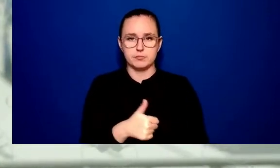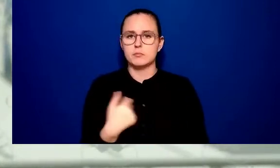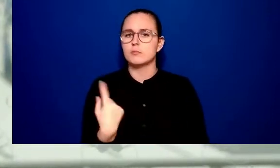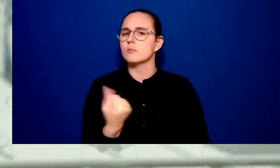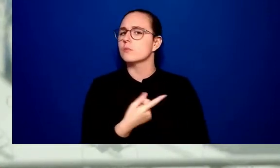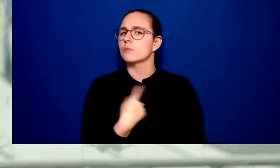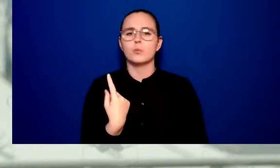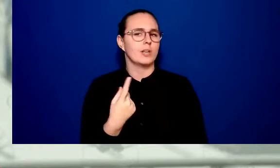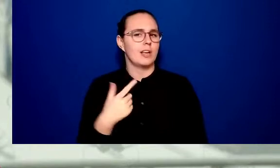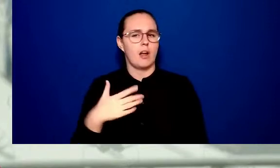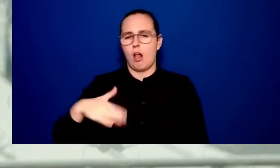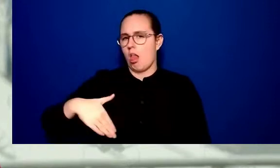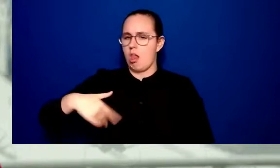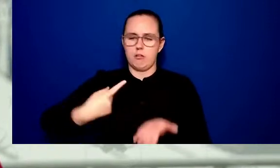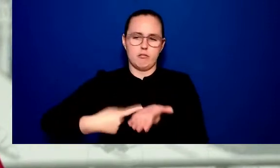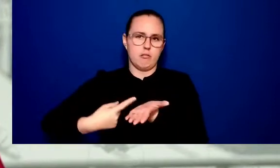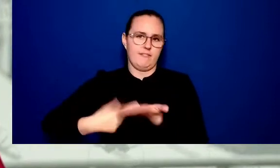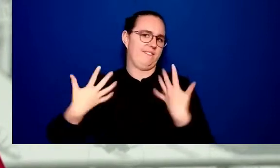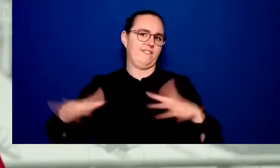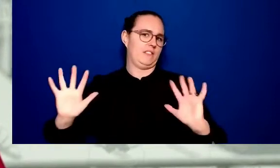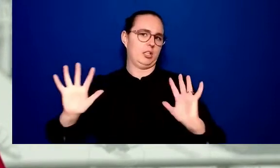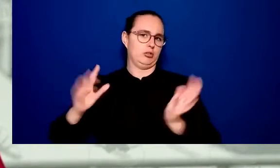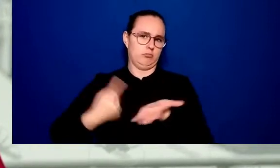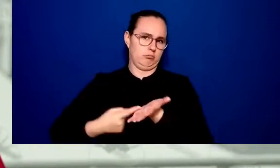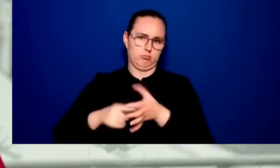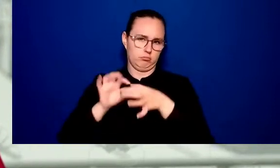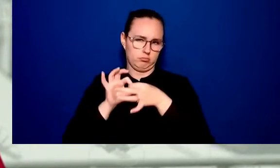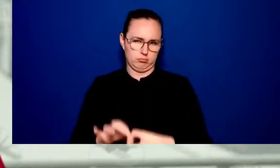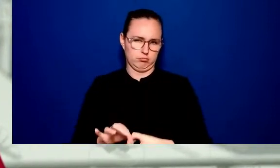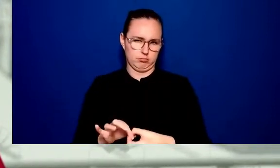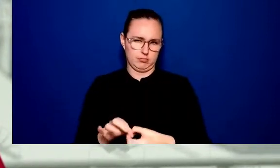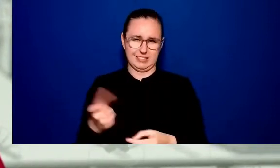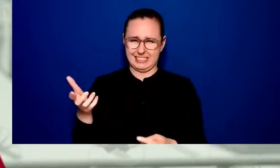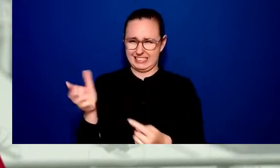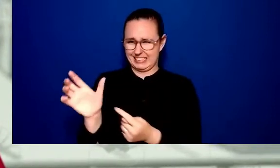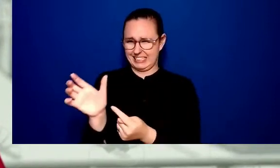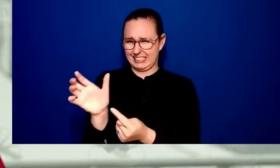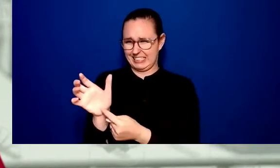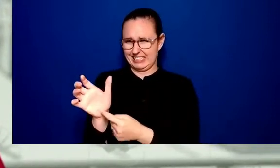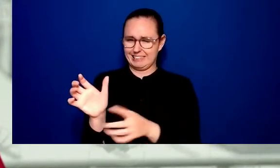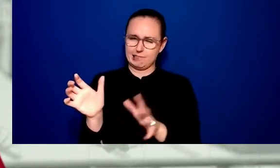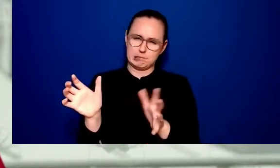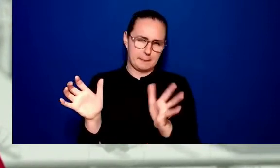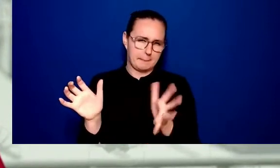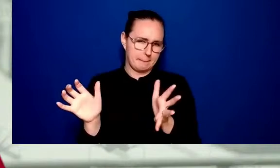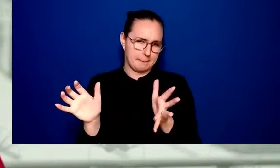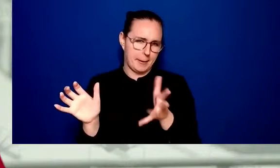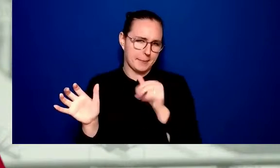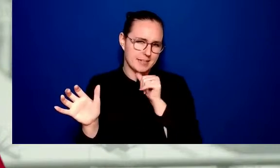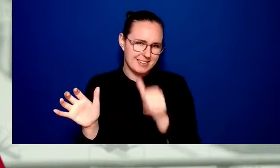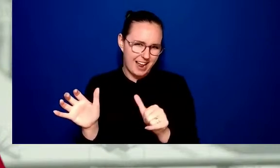through. But my first thought is probably not, um, the intent of the vaccine program, of